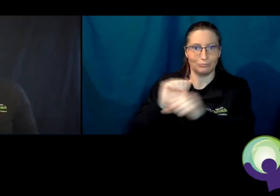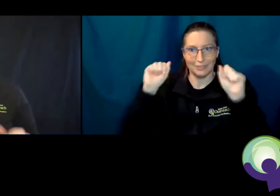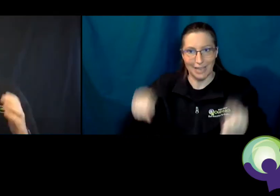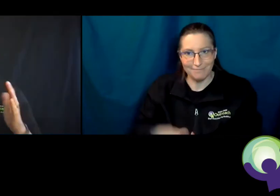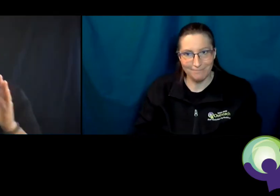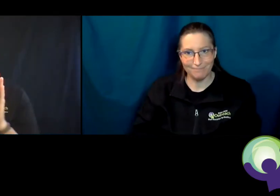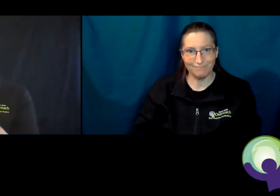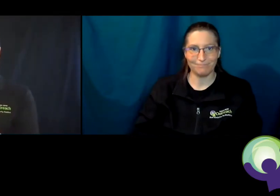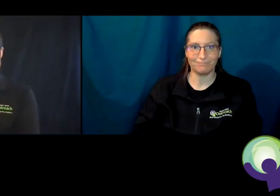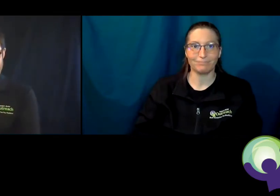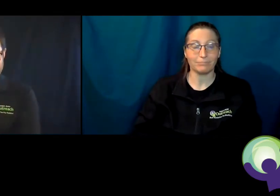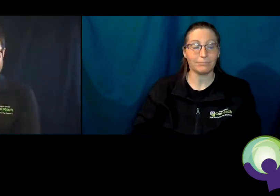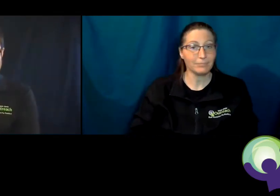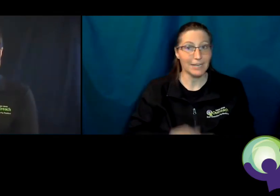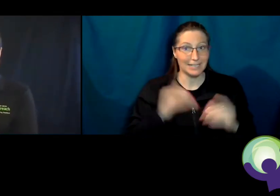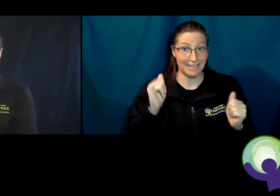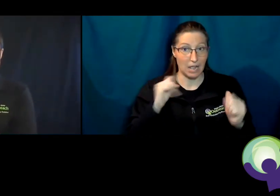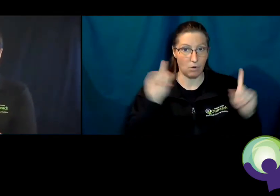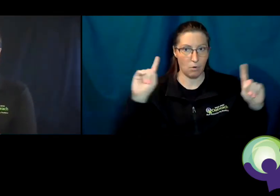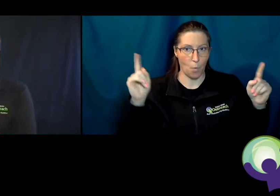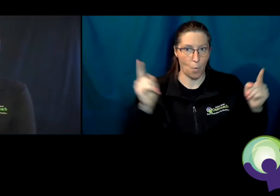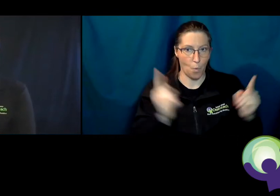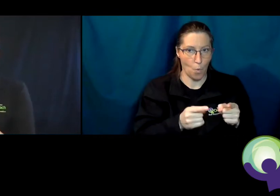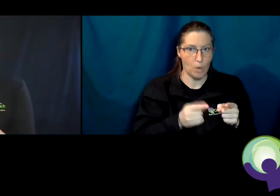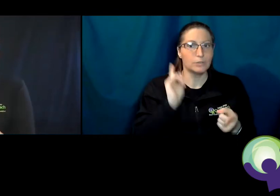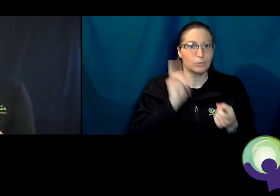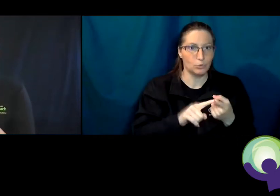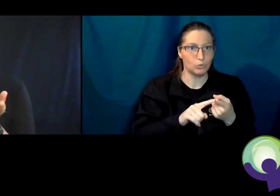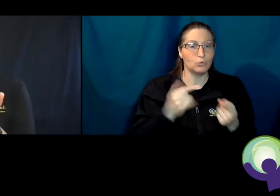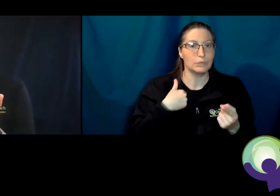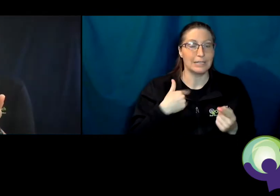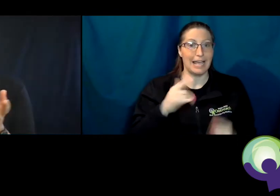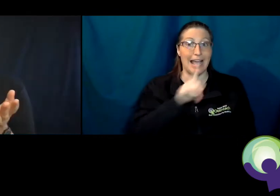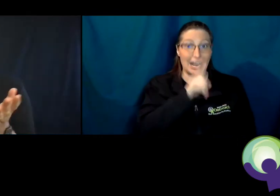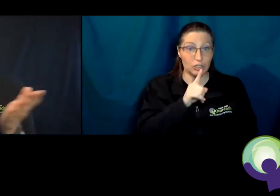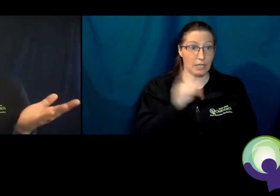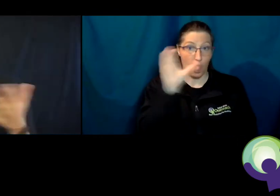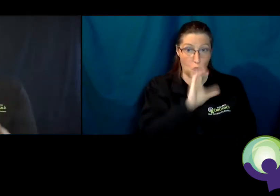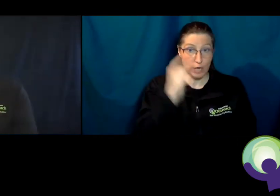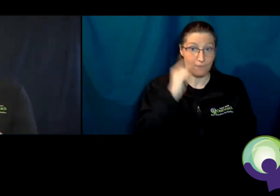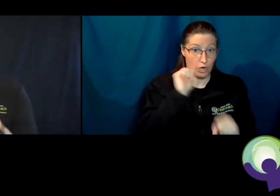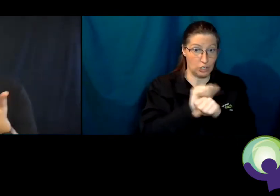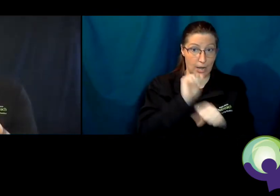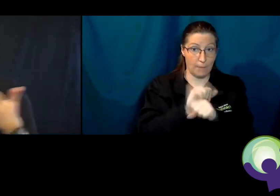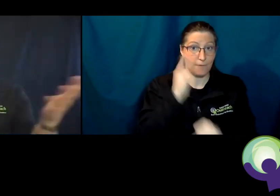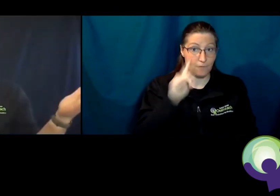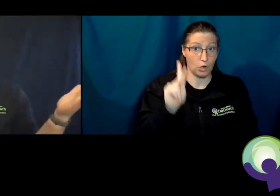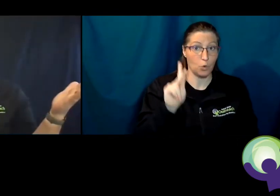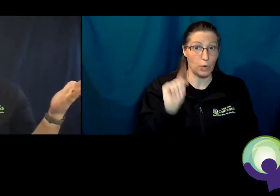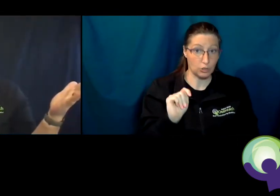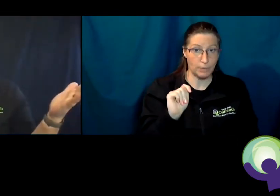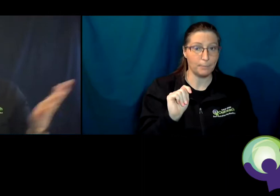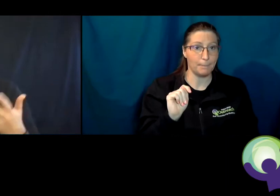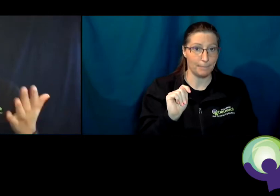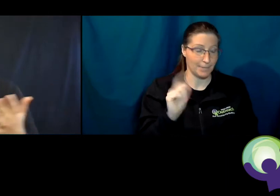Keith: So now narrowing to the process of looking for a job in that wide opportunity that you were